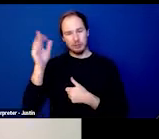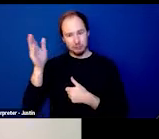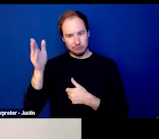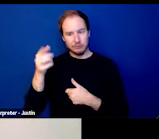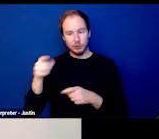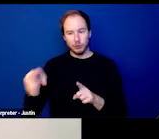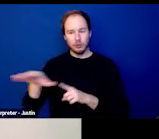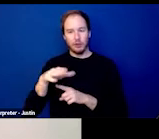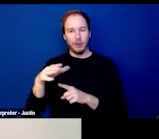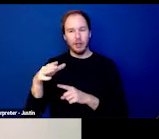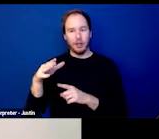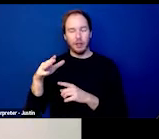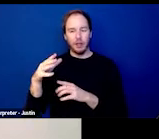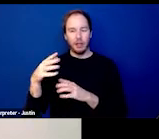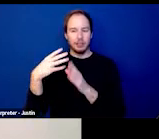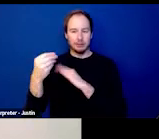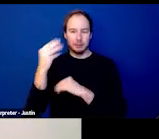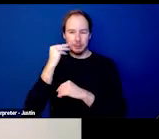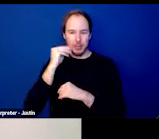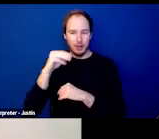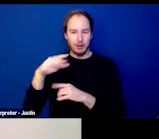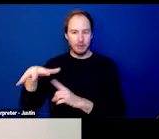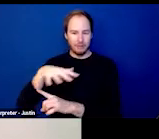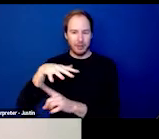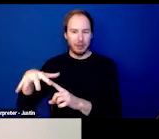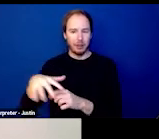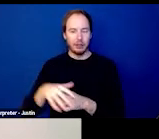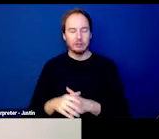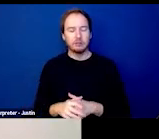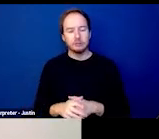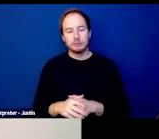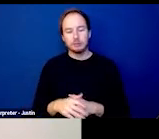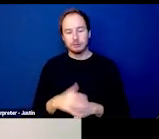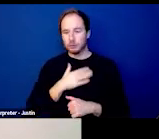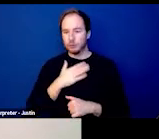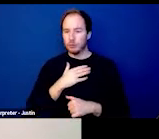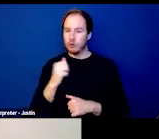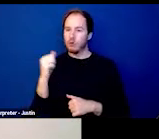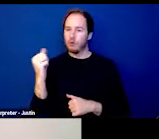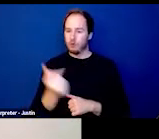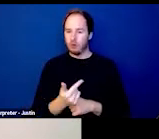So appreciate you all being with us as we provided some of that context.